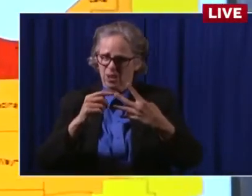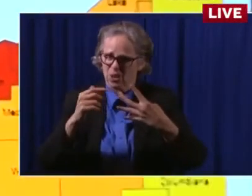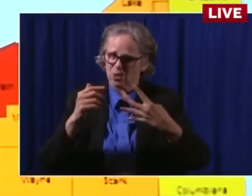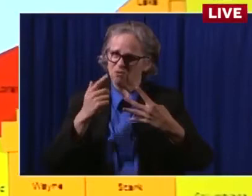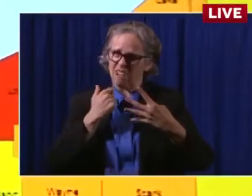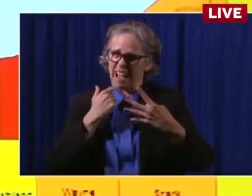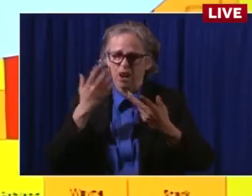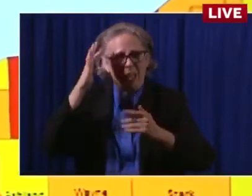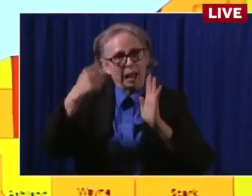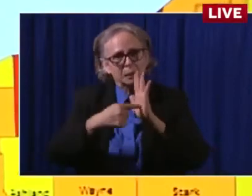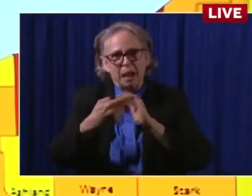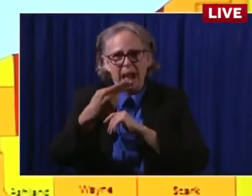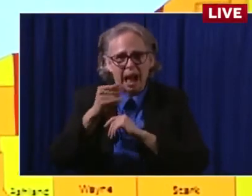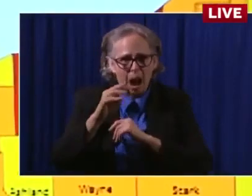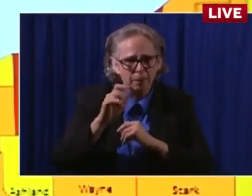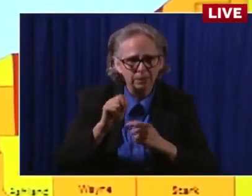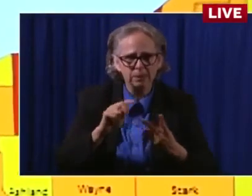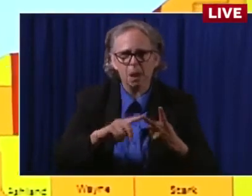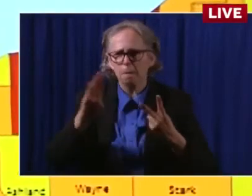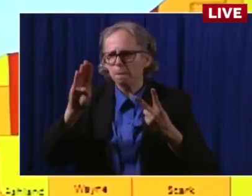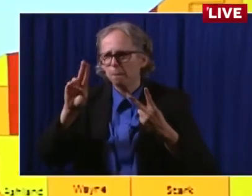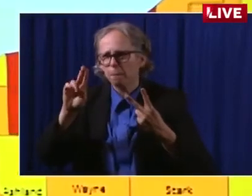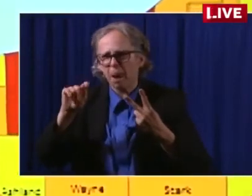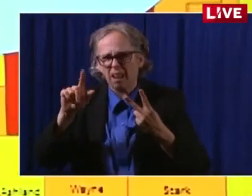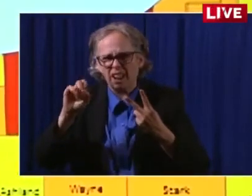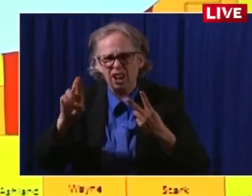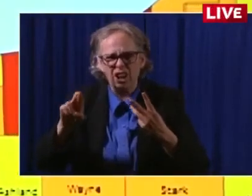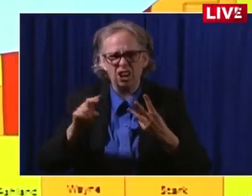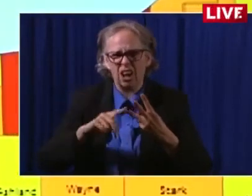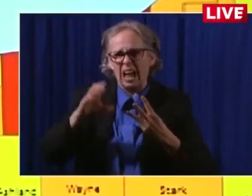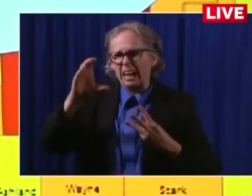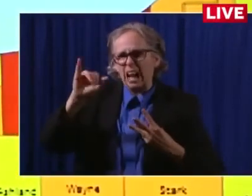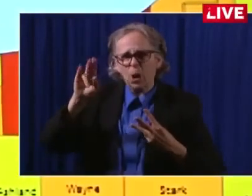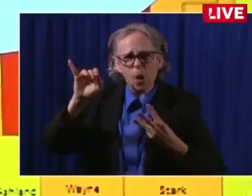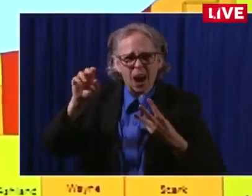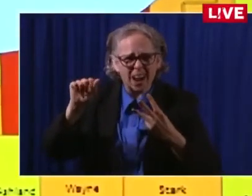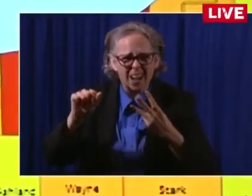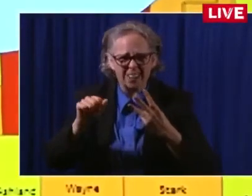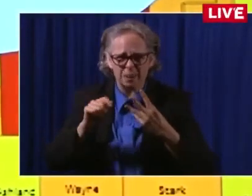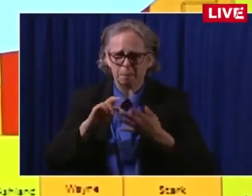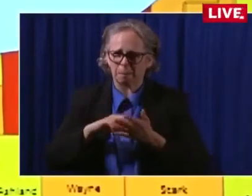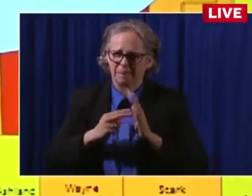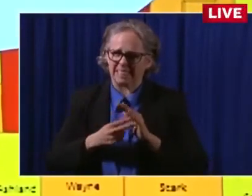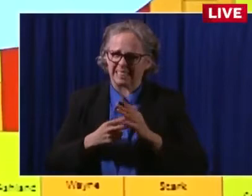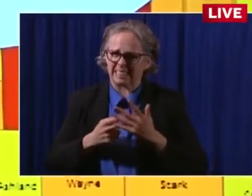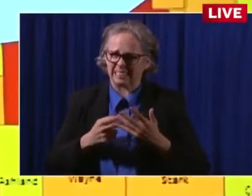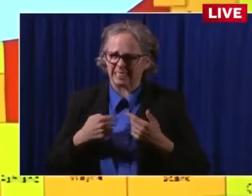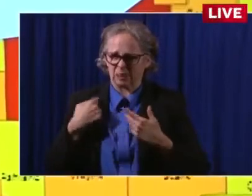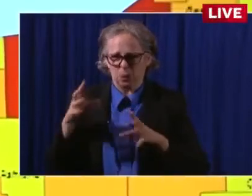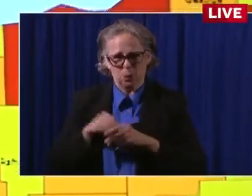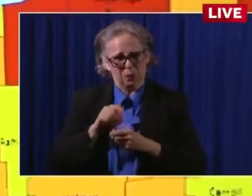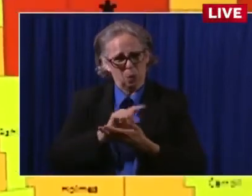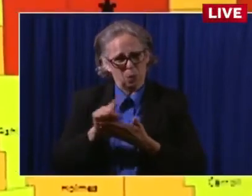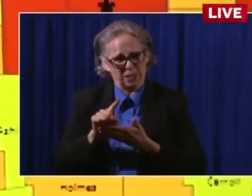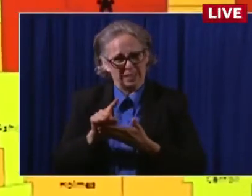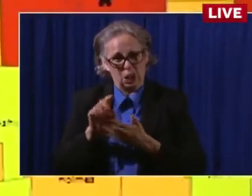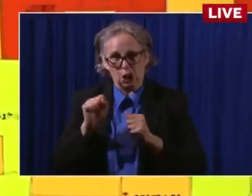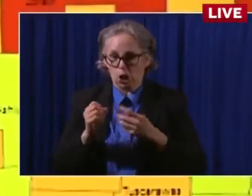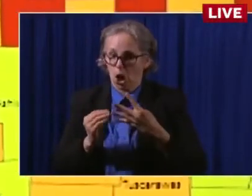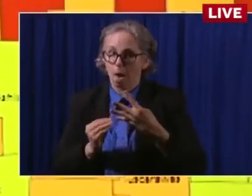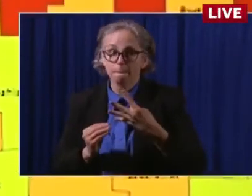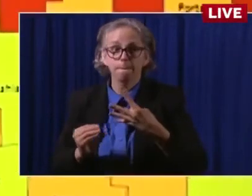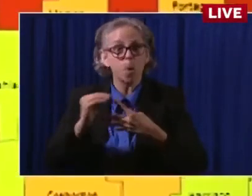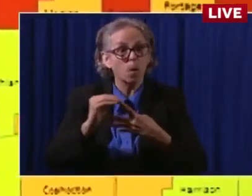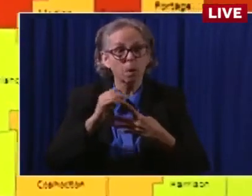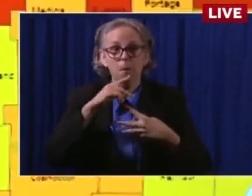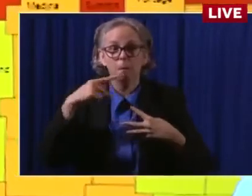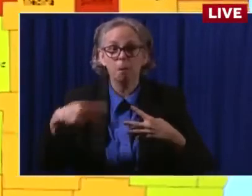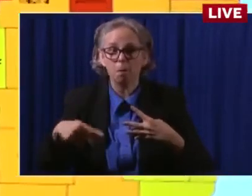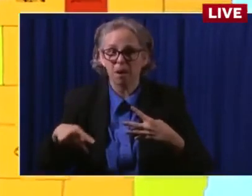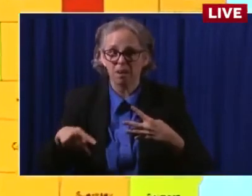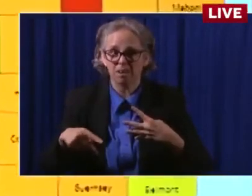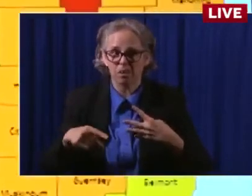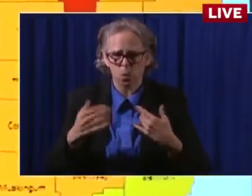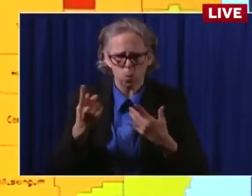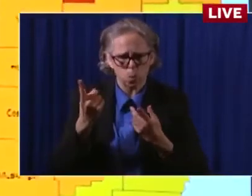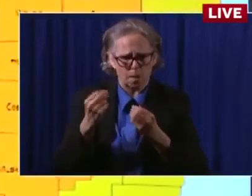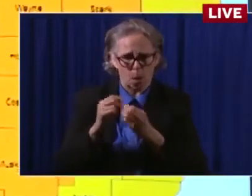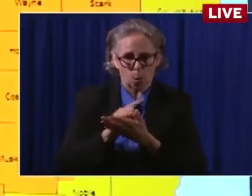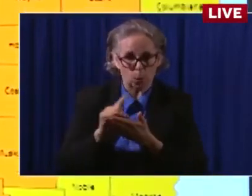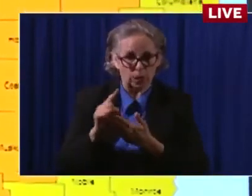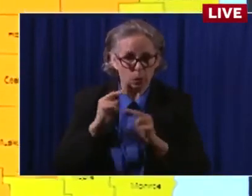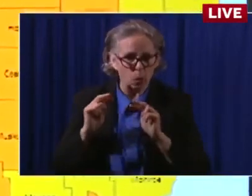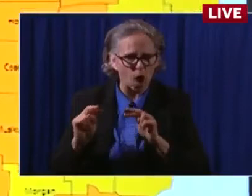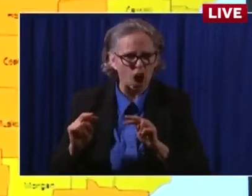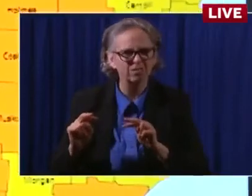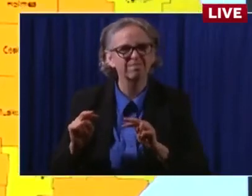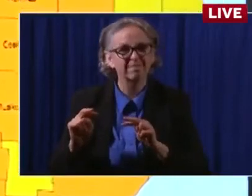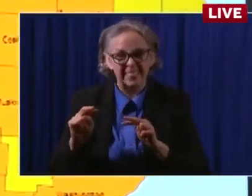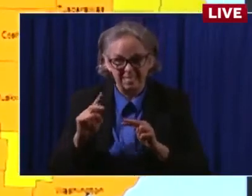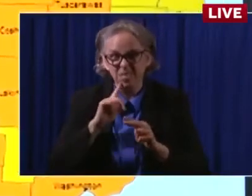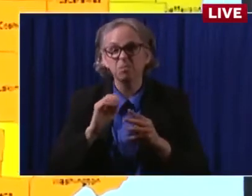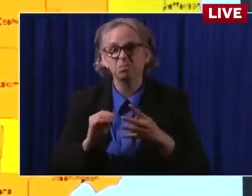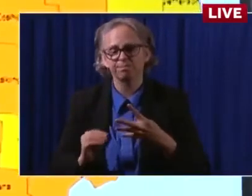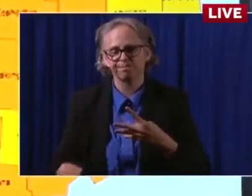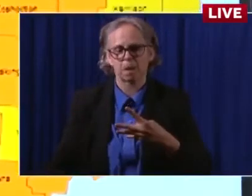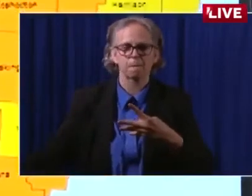THOSE COUNTIES THAT ARE ON WATCH , HAMILTON, ELLER, CUYAHOGA COUNTY, THAT MEANS THAT THEY REALLY, FOR ONE WEEK, QUALIFIED TO GO INTO PURPLE, AND WE ARE NOT PUTTING THEM INTO PURPLE